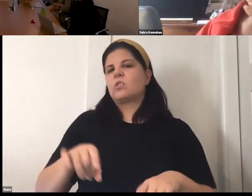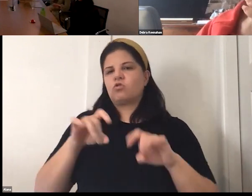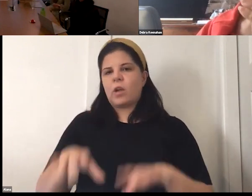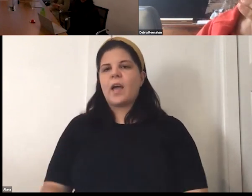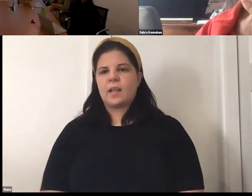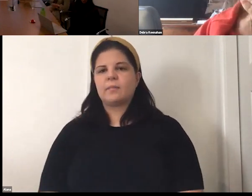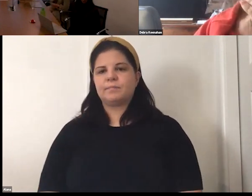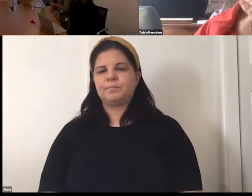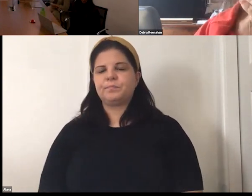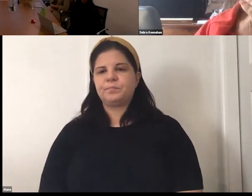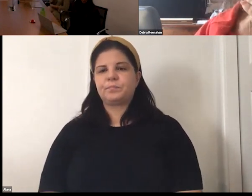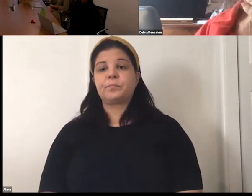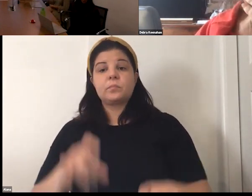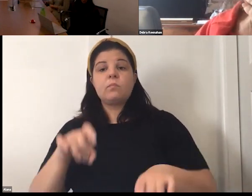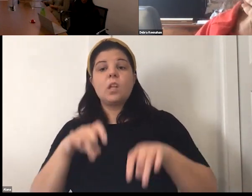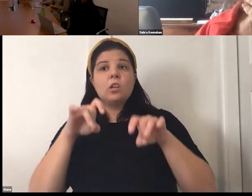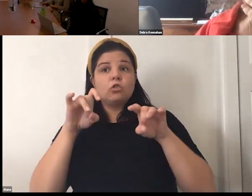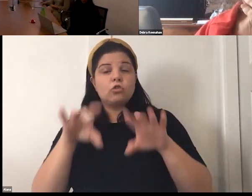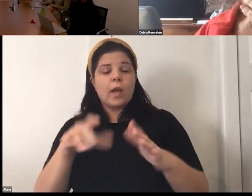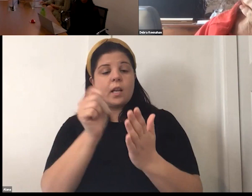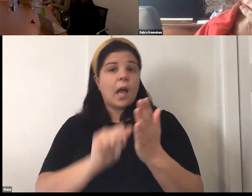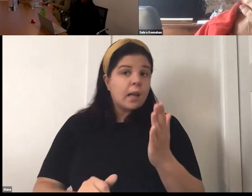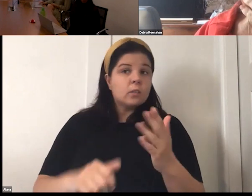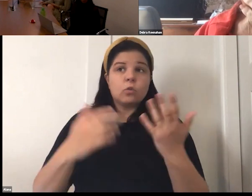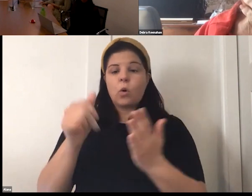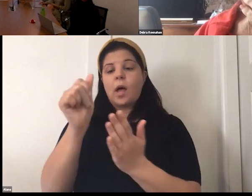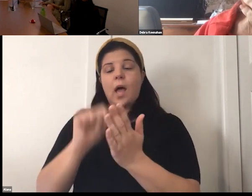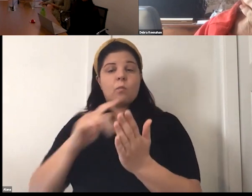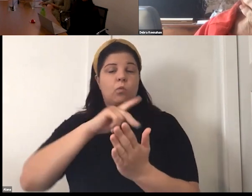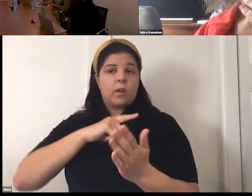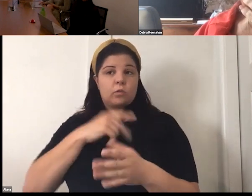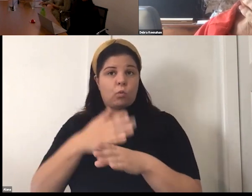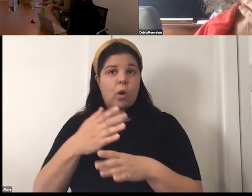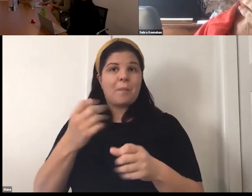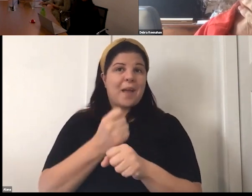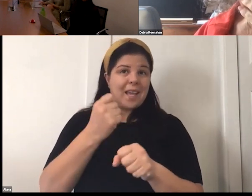If you're an Australian artist or arts professional get in touch.